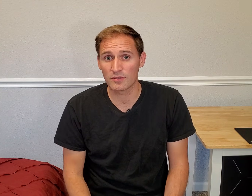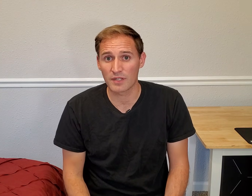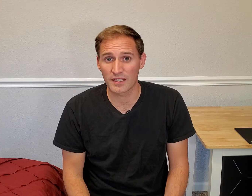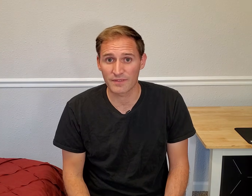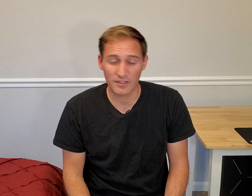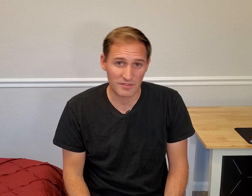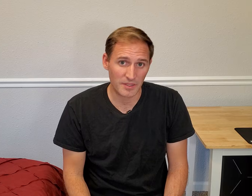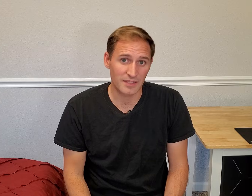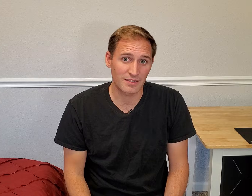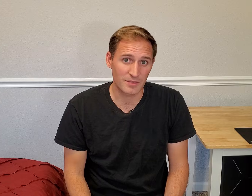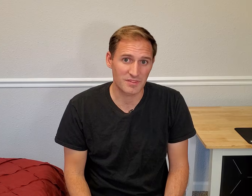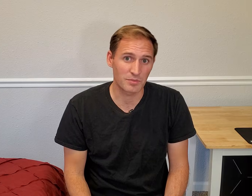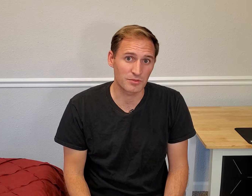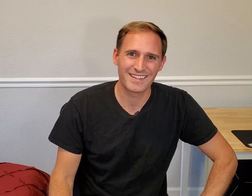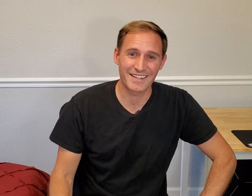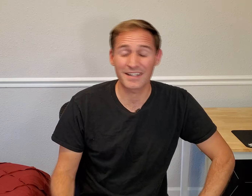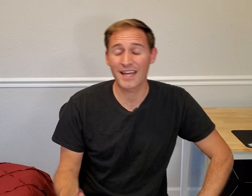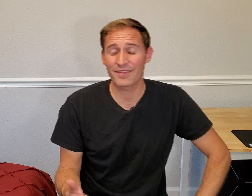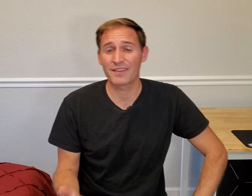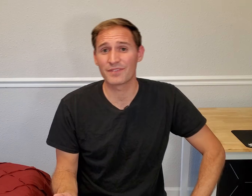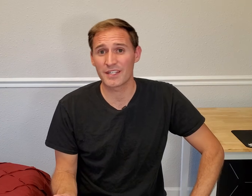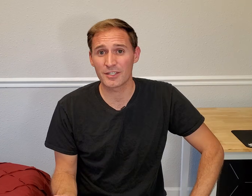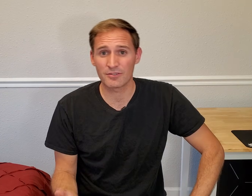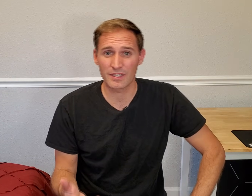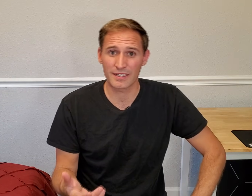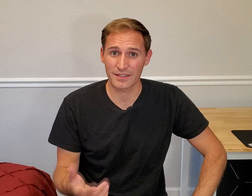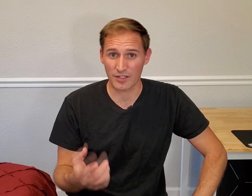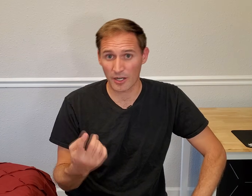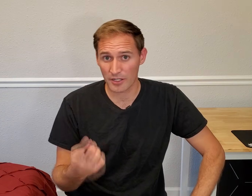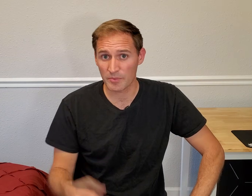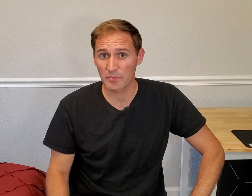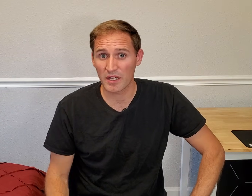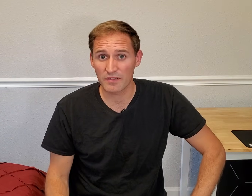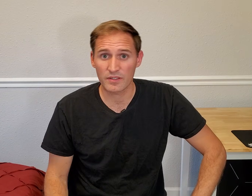fingerspelling tips to boot. And I'll have that video in the card up above and